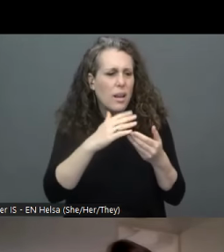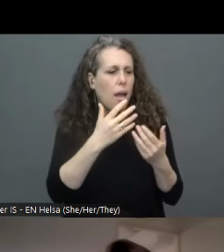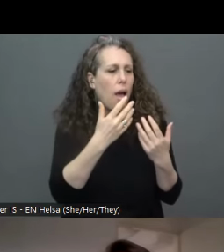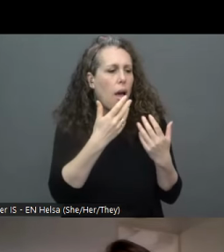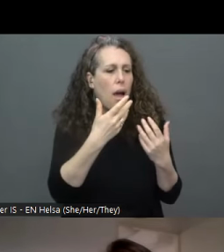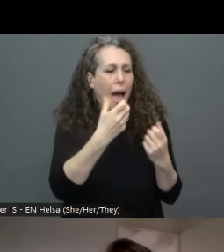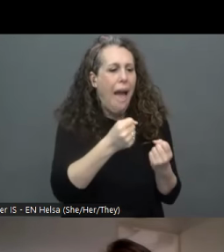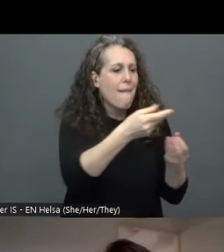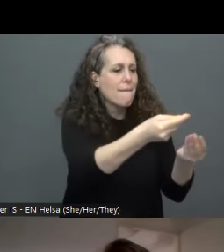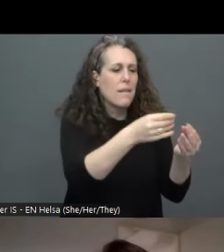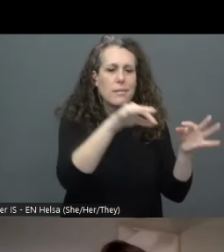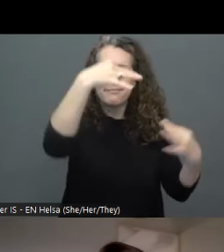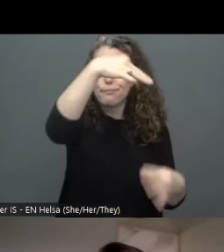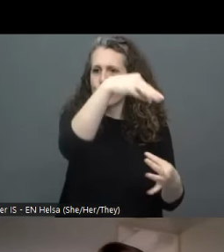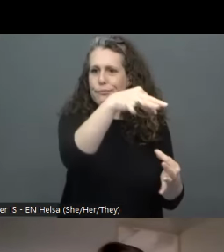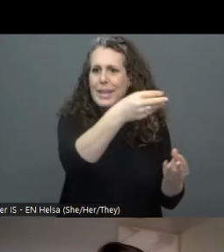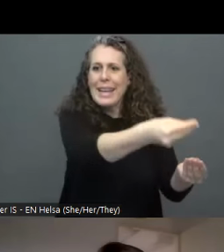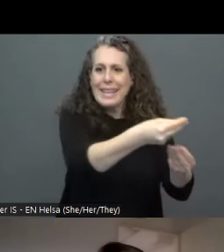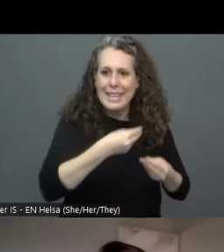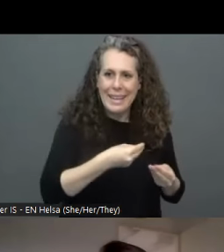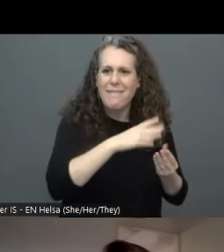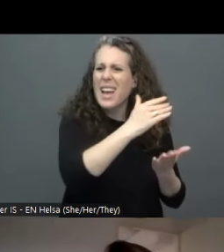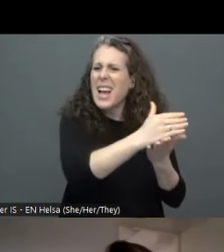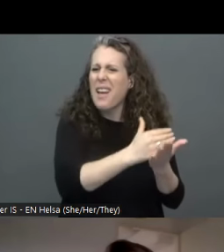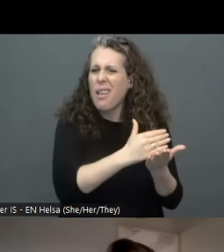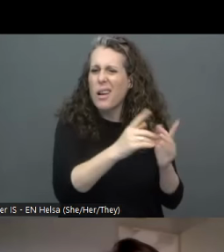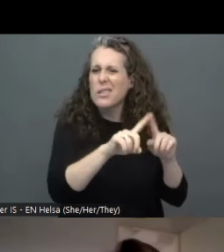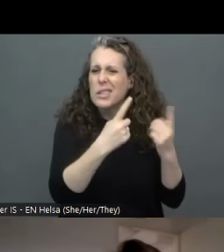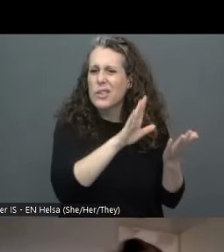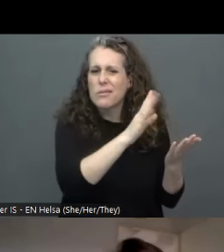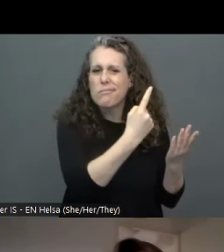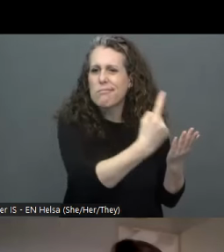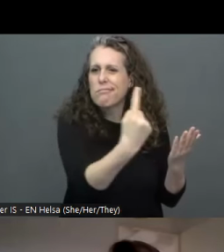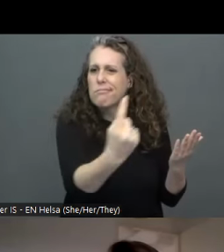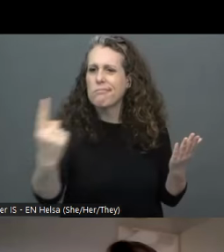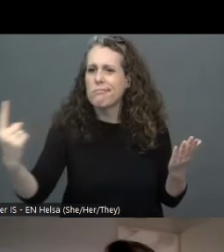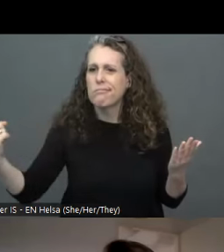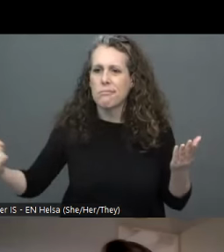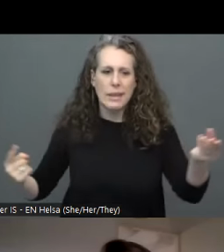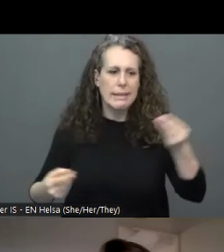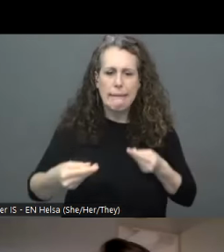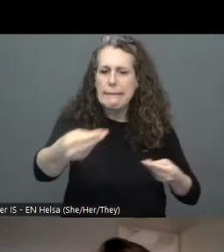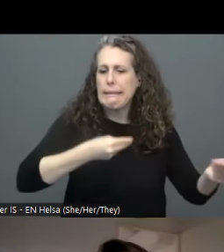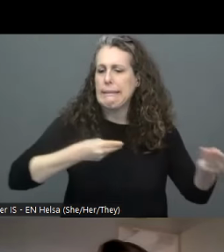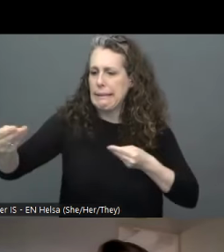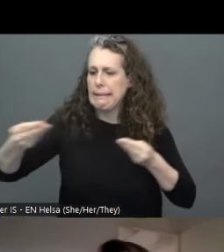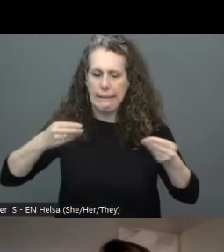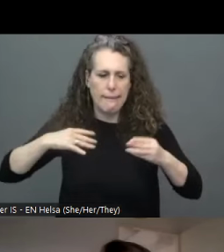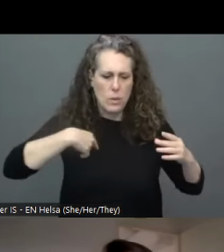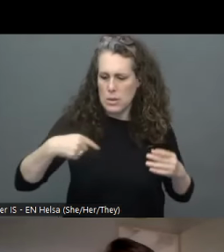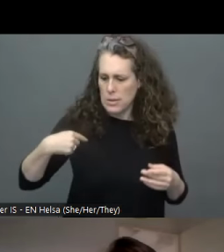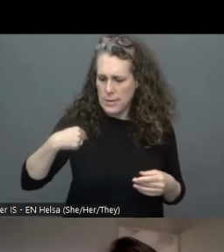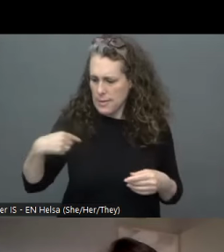with us. We did review what was out there and create the mapping and scoring processed. To